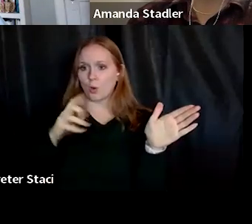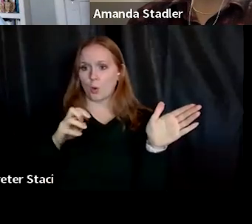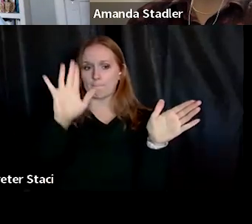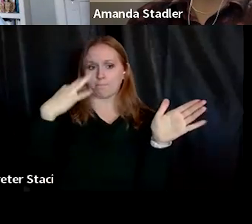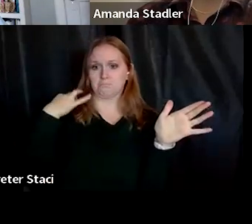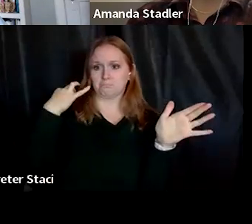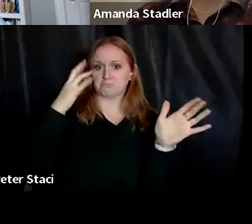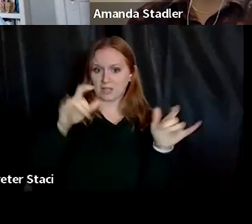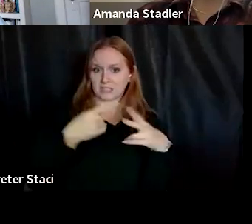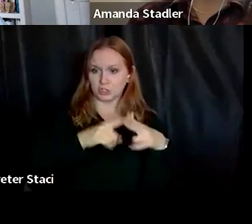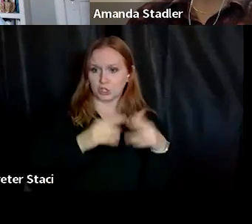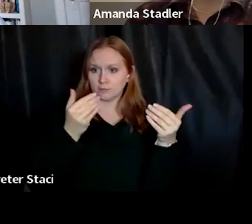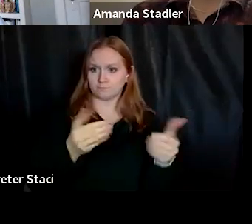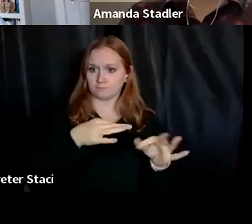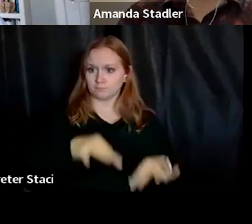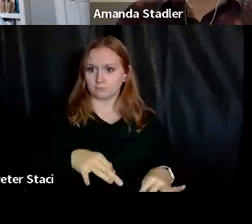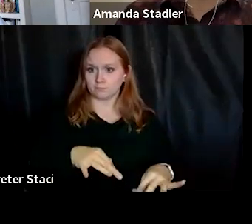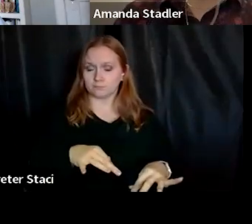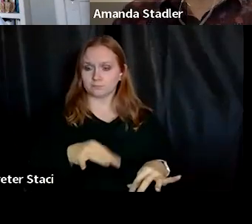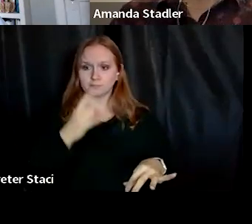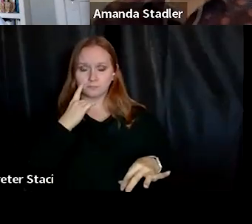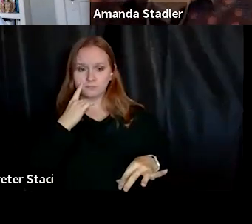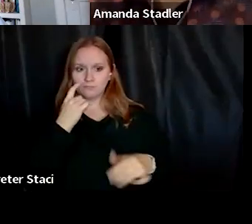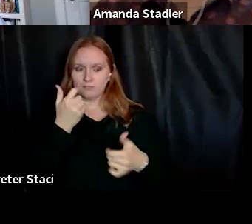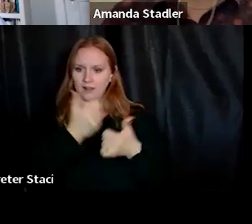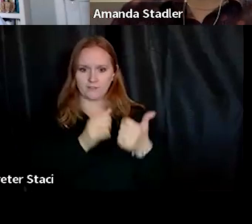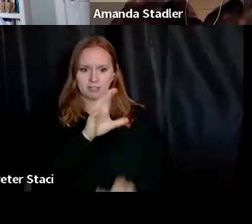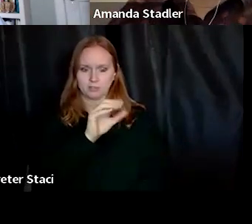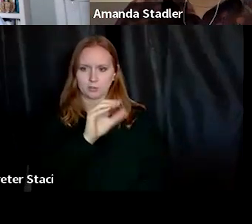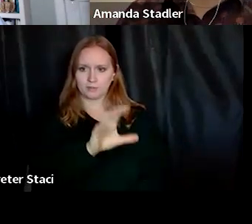So I would say that I think every continuum of care probably has a little bit different approach